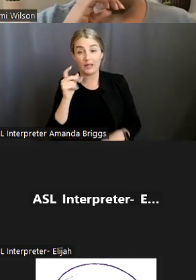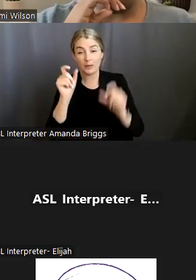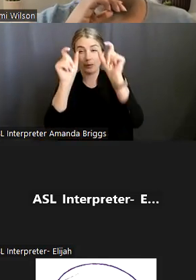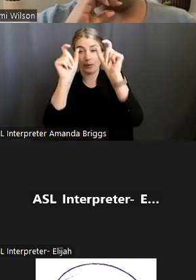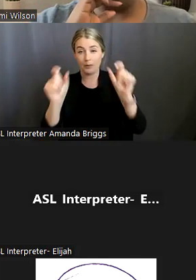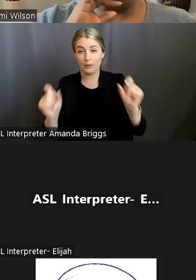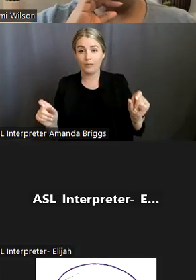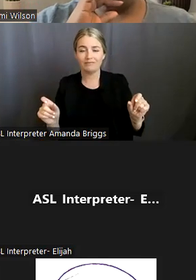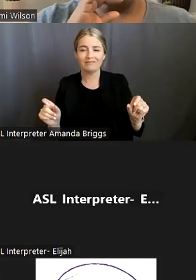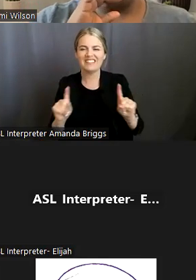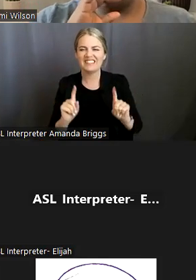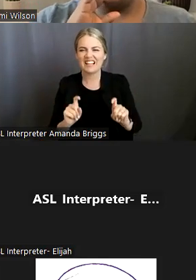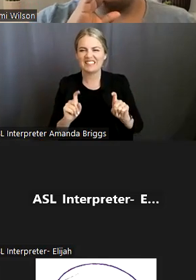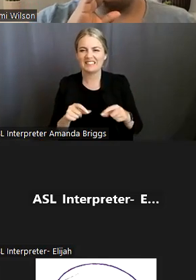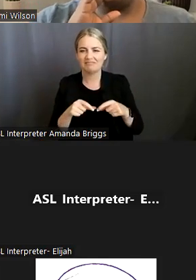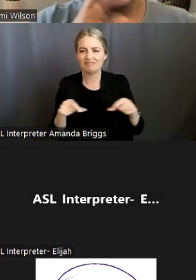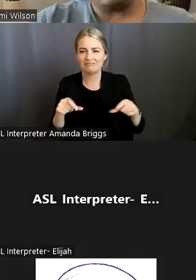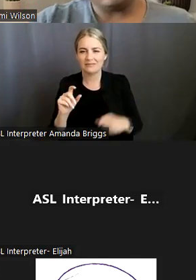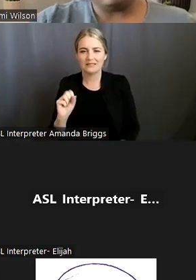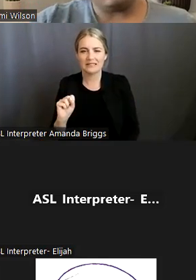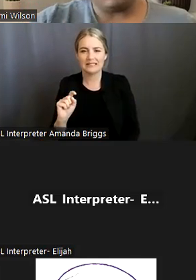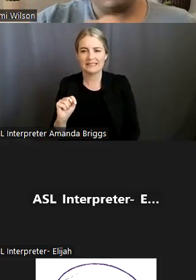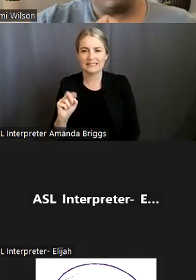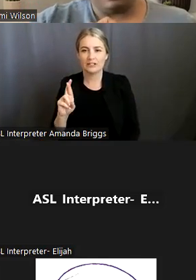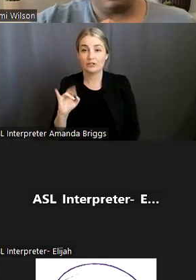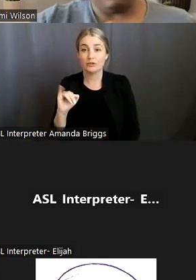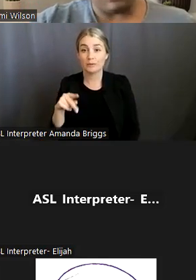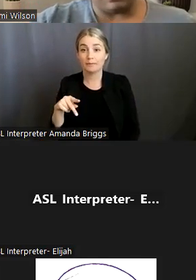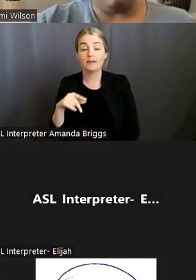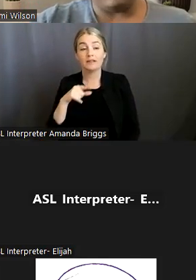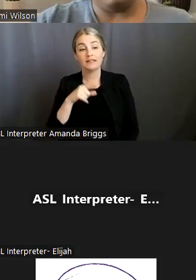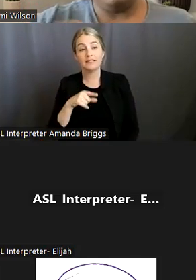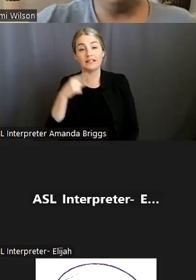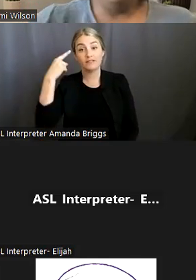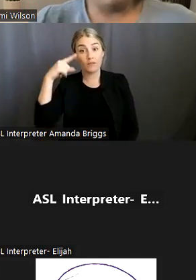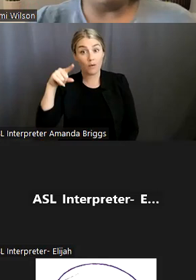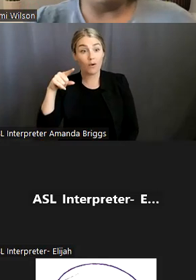I've mentioned. These are specific for fentanyl.